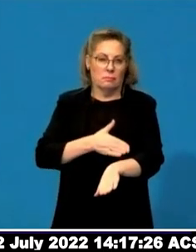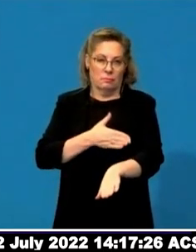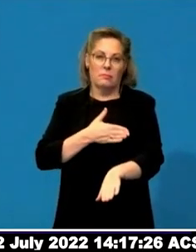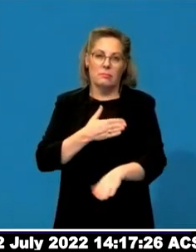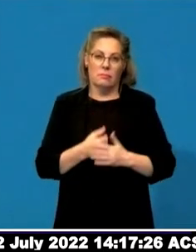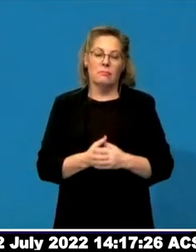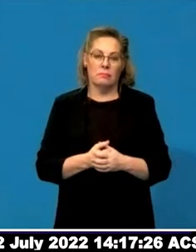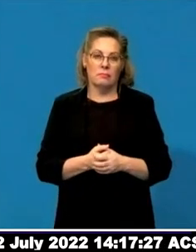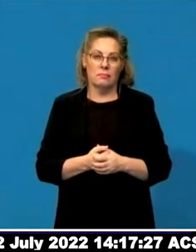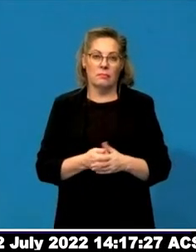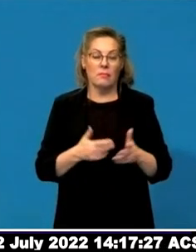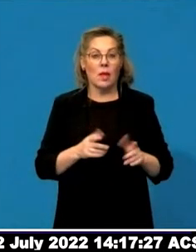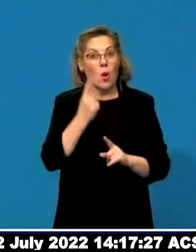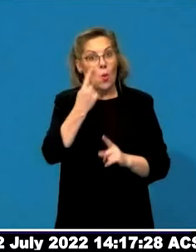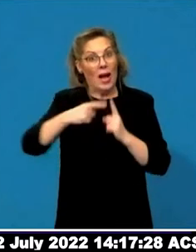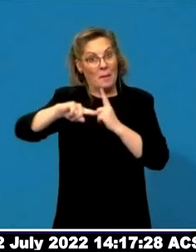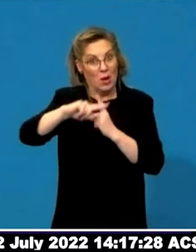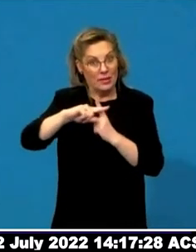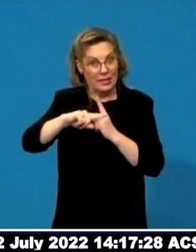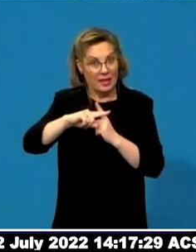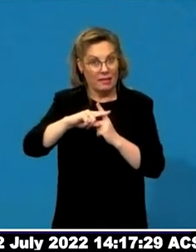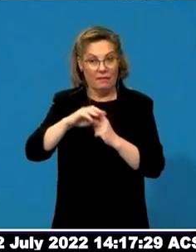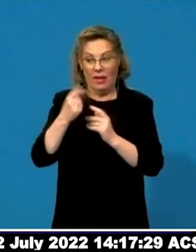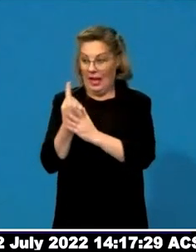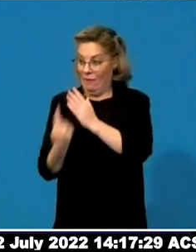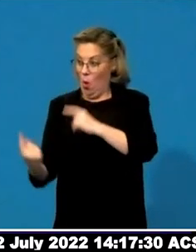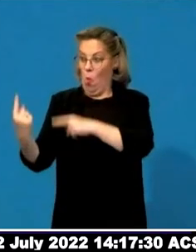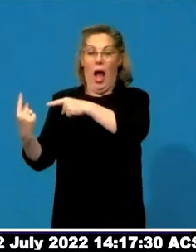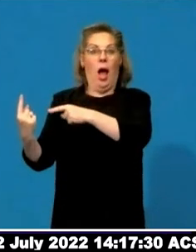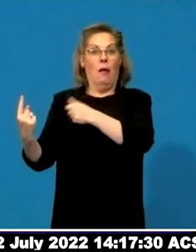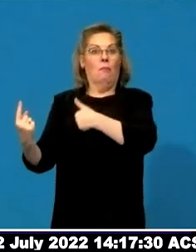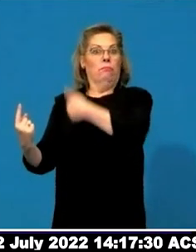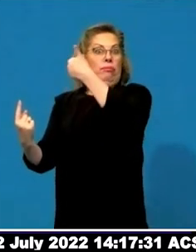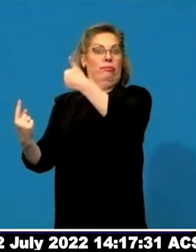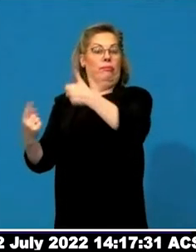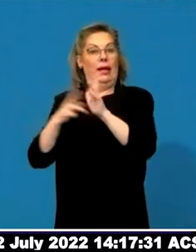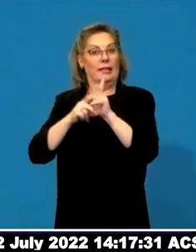in their own community that someone is benefitting from being on an NDIS plan,